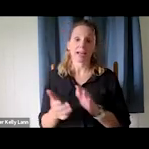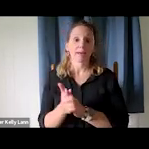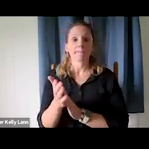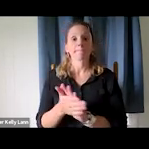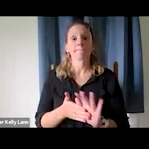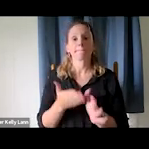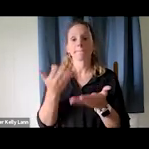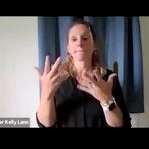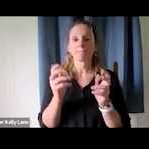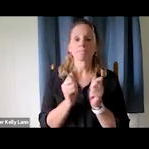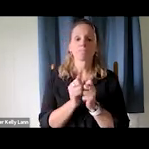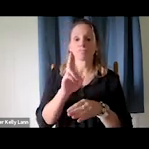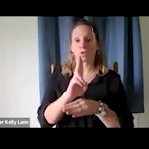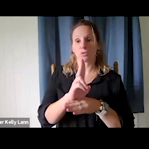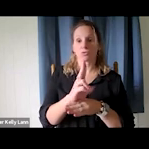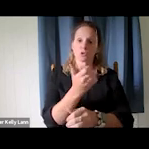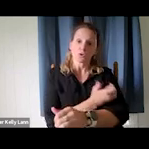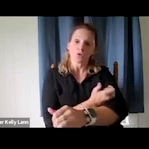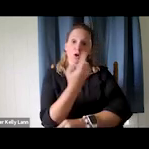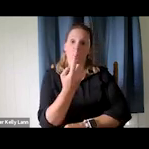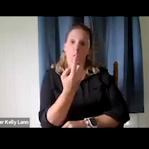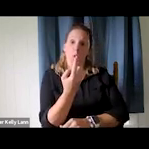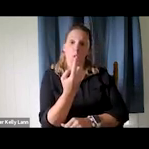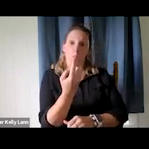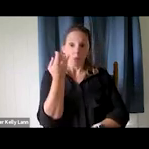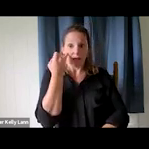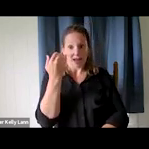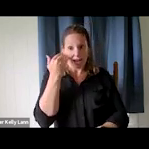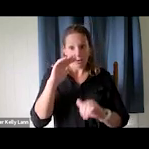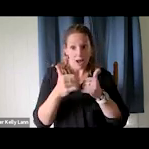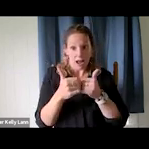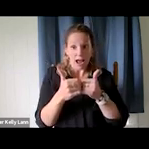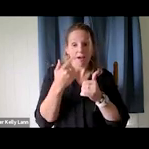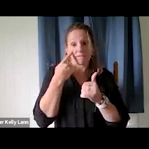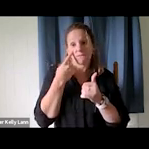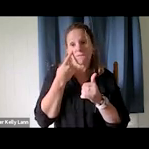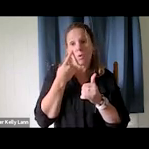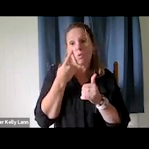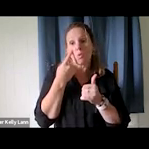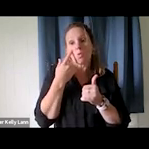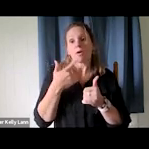with "Using drugs is the only way I can escape my symptoms for a little while."